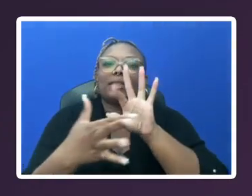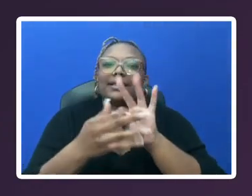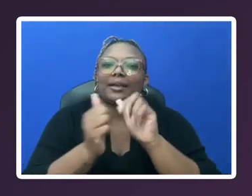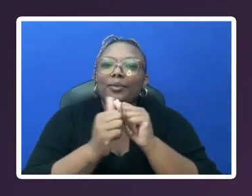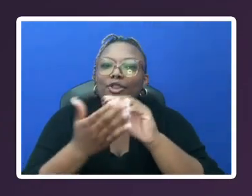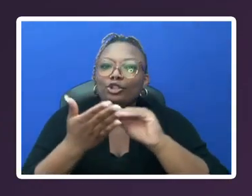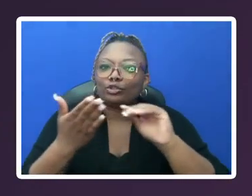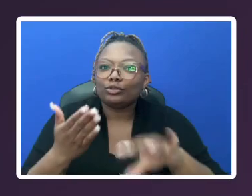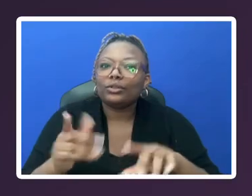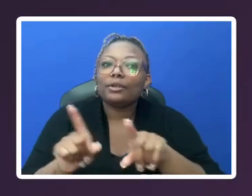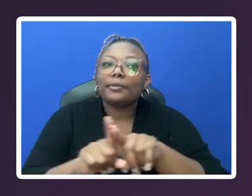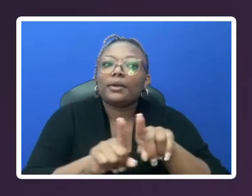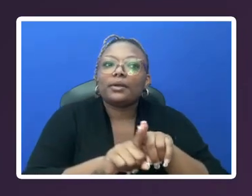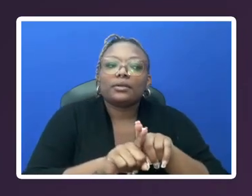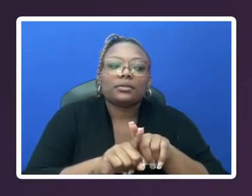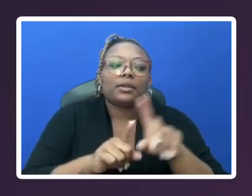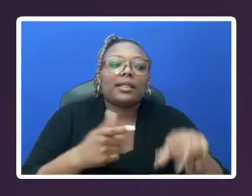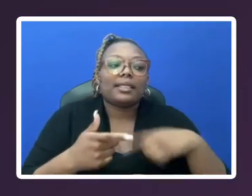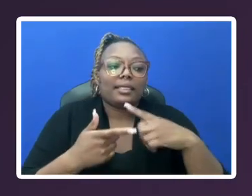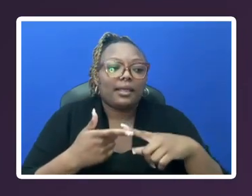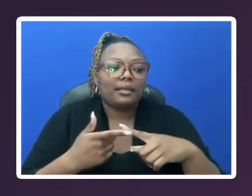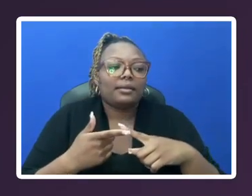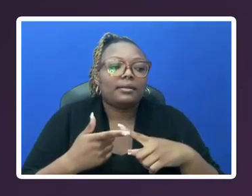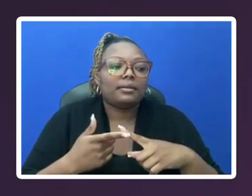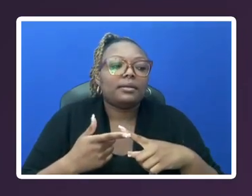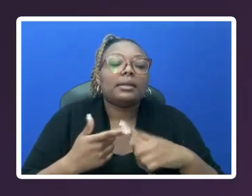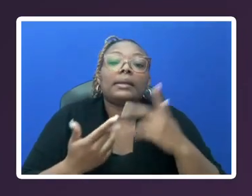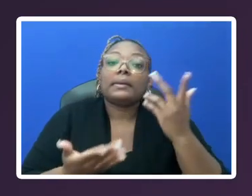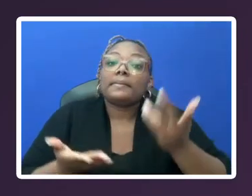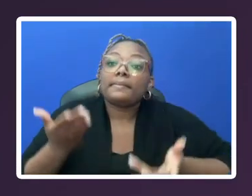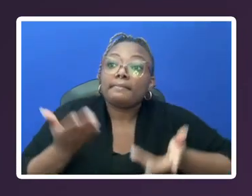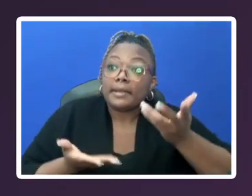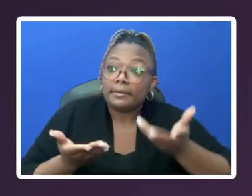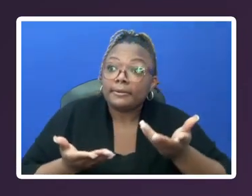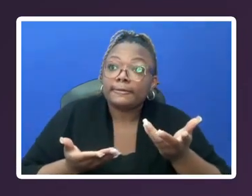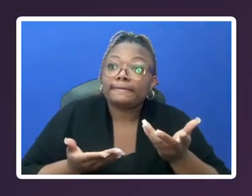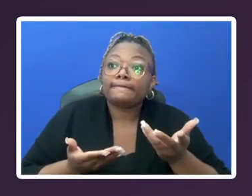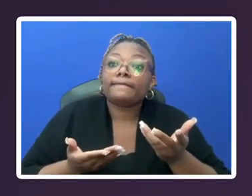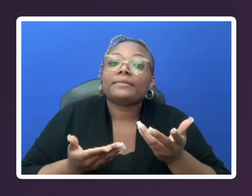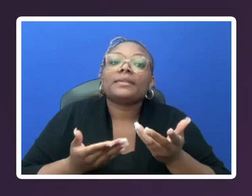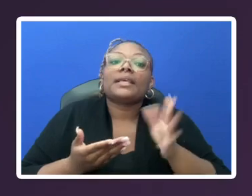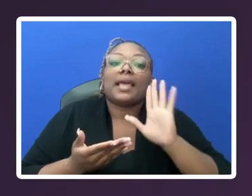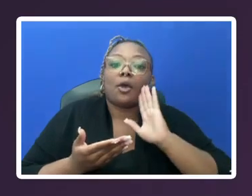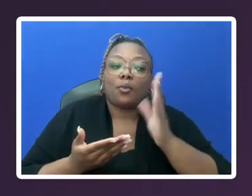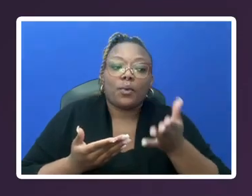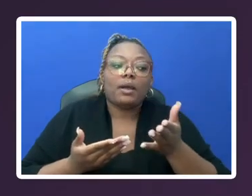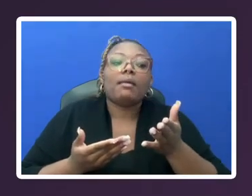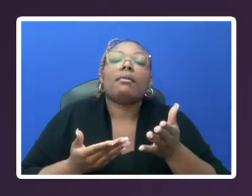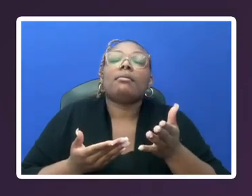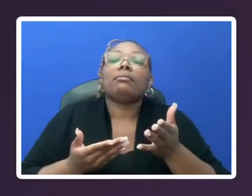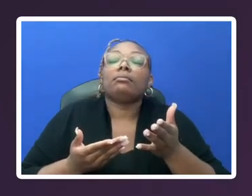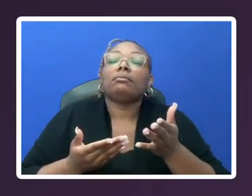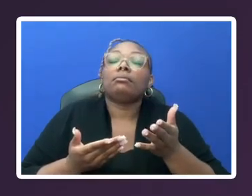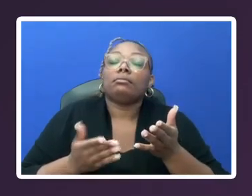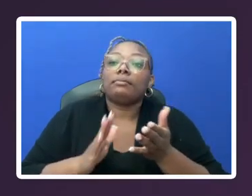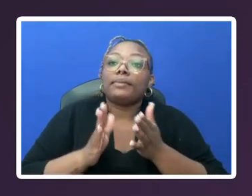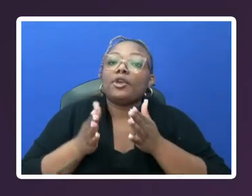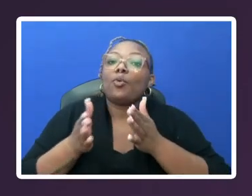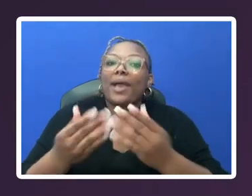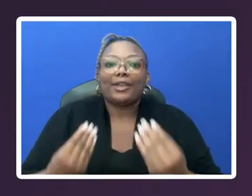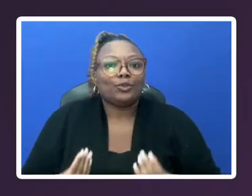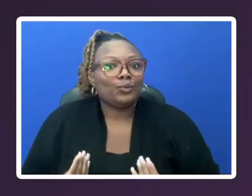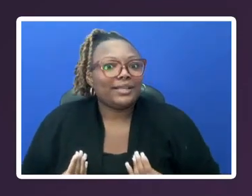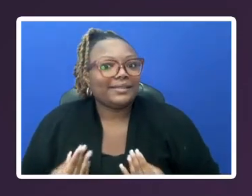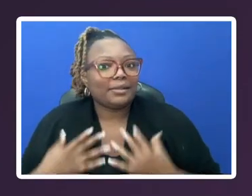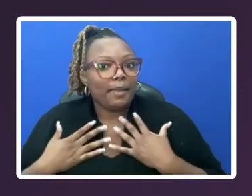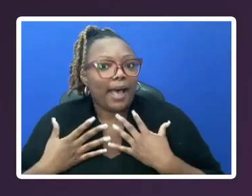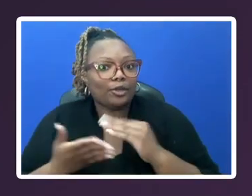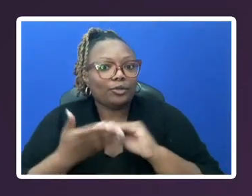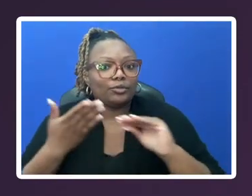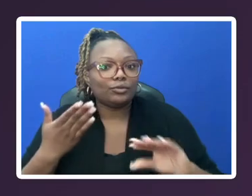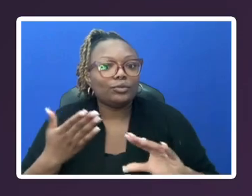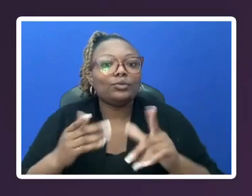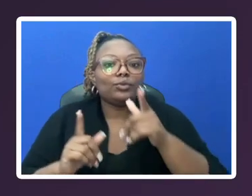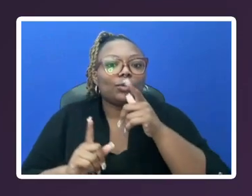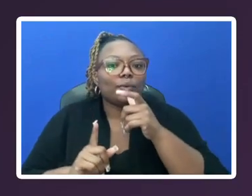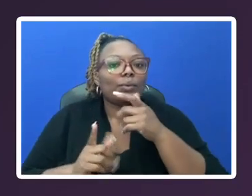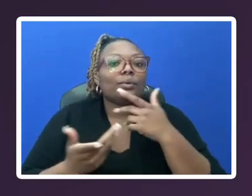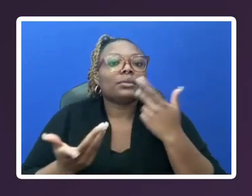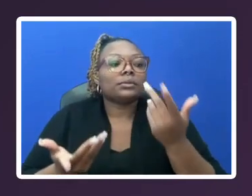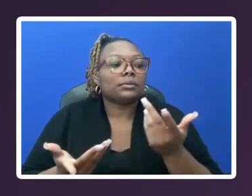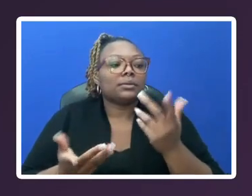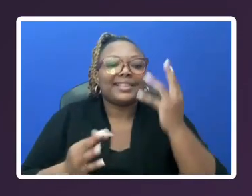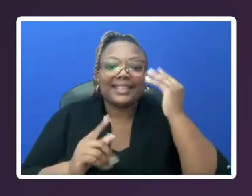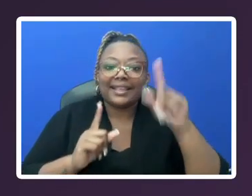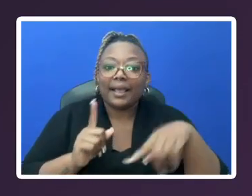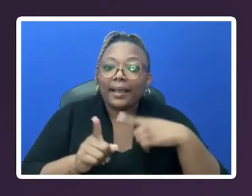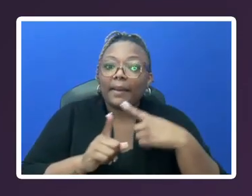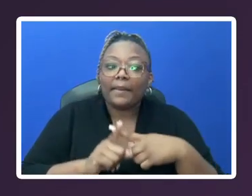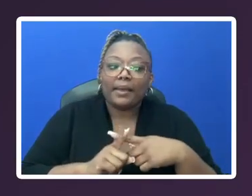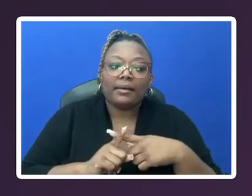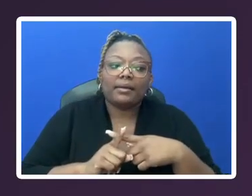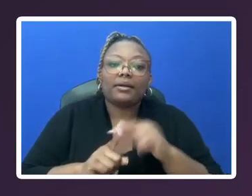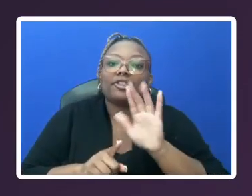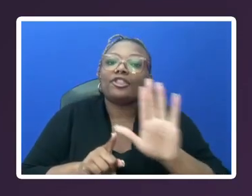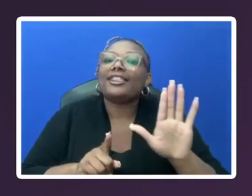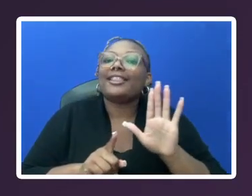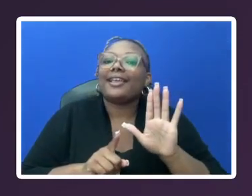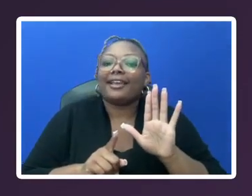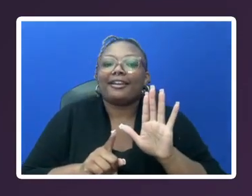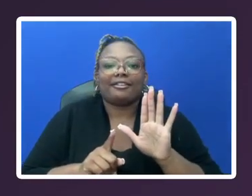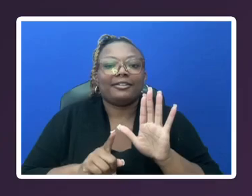and then perhaps that would be a way to inspire the students to think about their own community